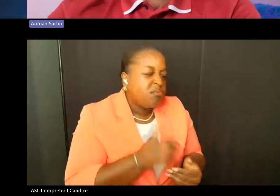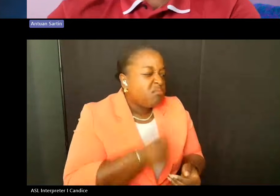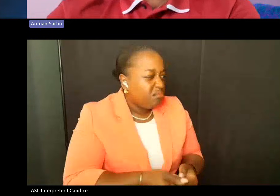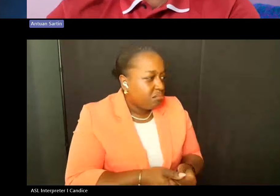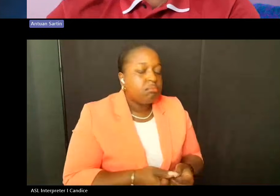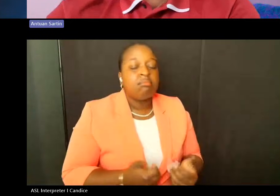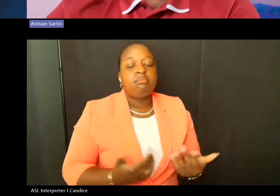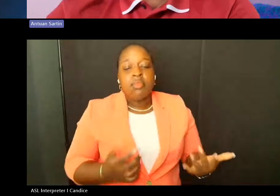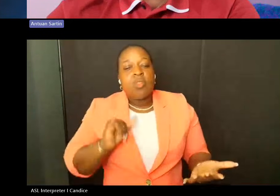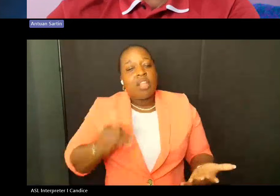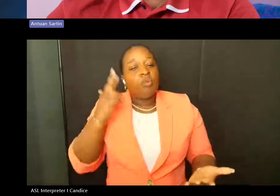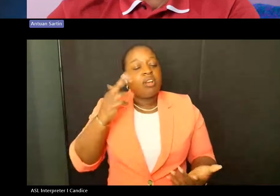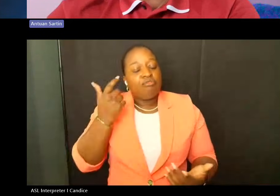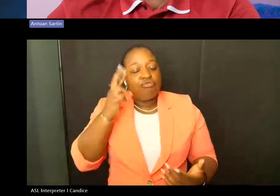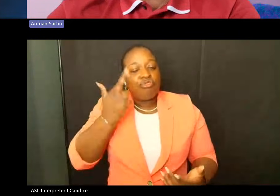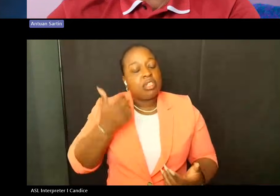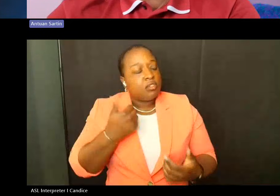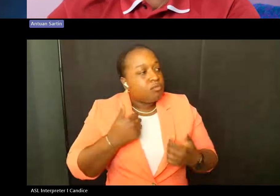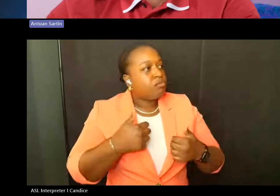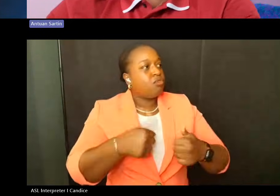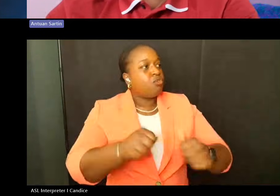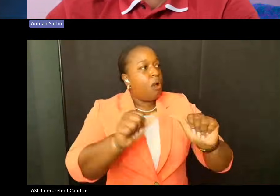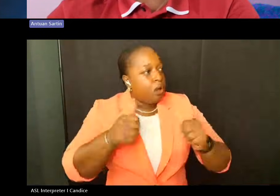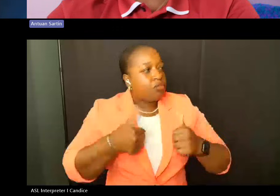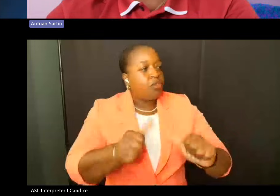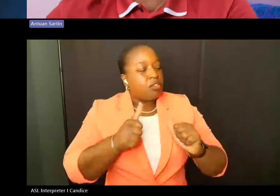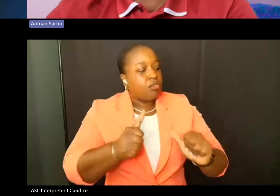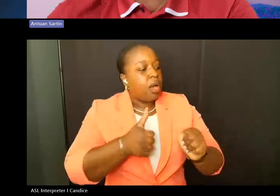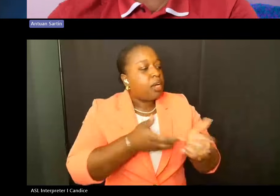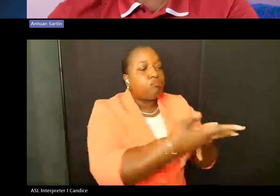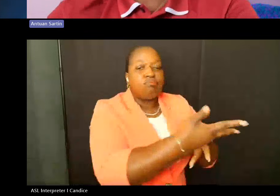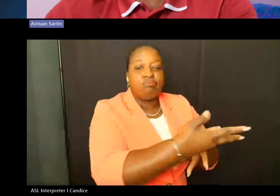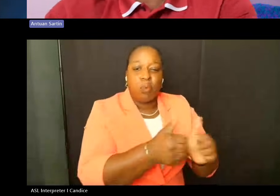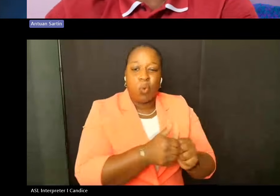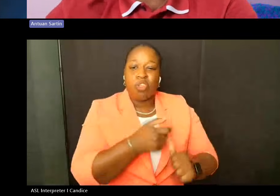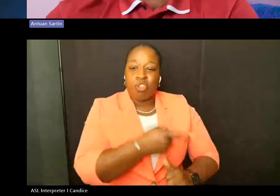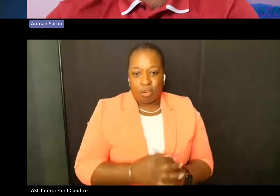take advantage of the good things that are -- that can come about this. And again,